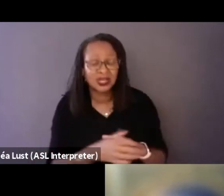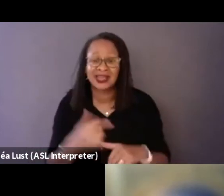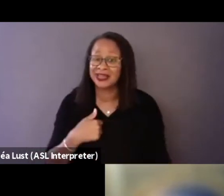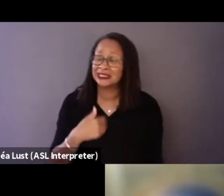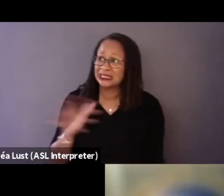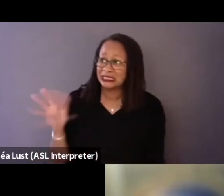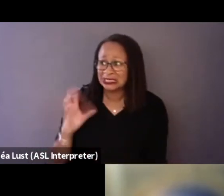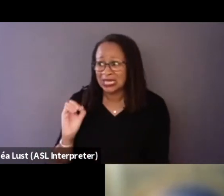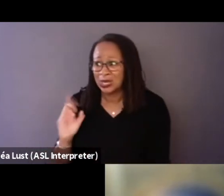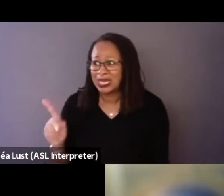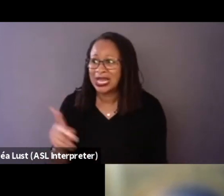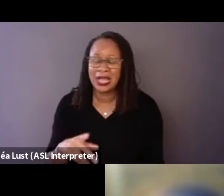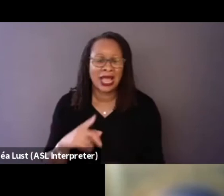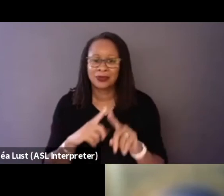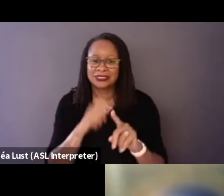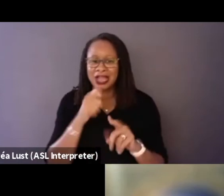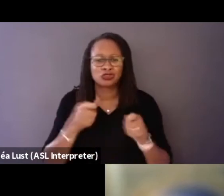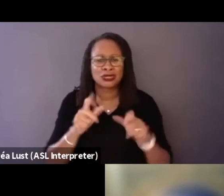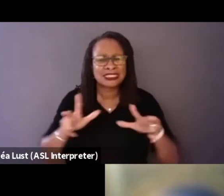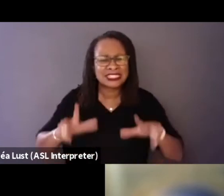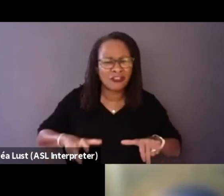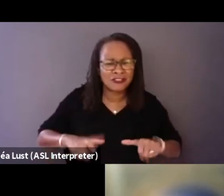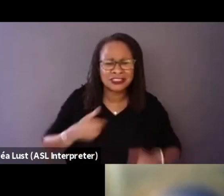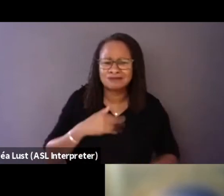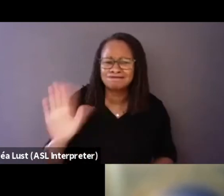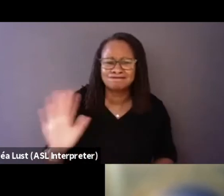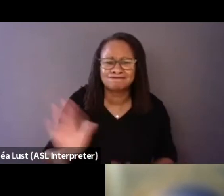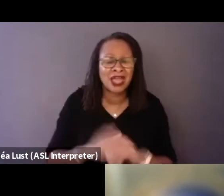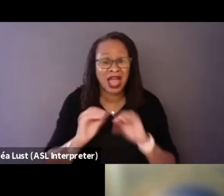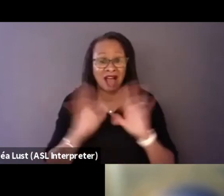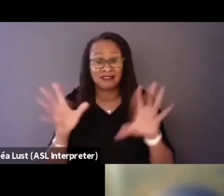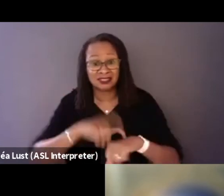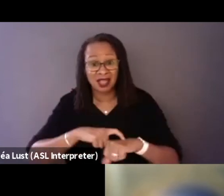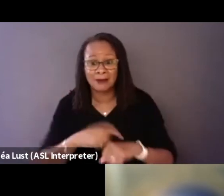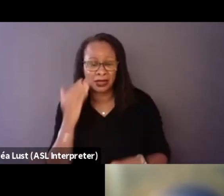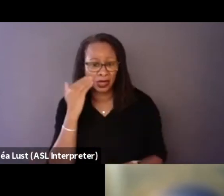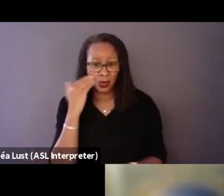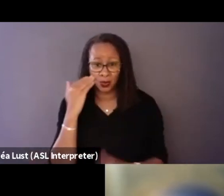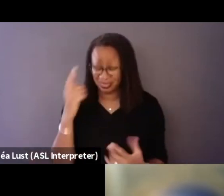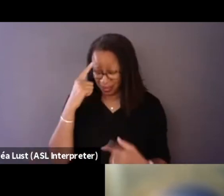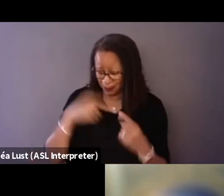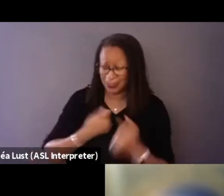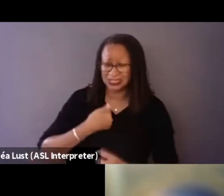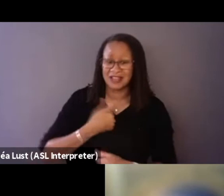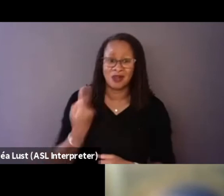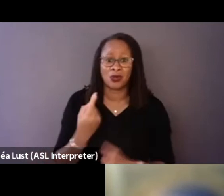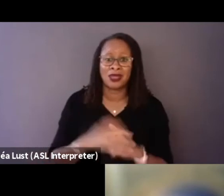But I wasn't trying to be selfish, you know? So obviously there were times where I knew I was going to put not just myself in jeopardy,